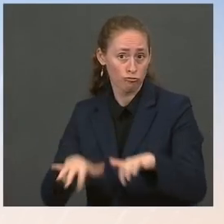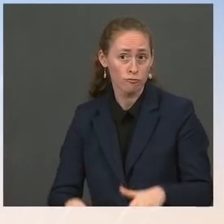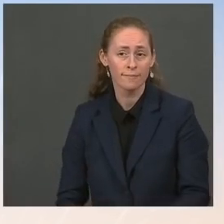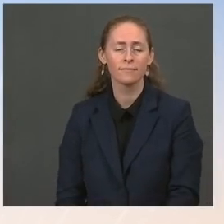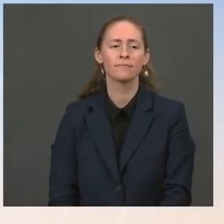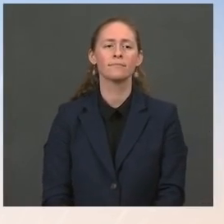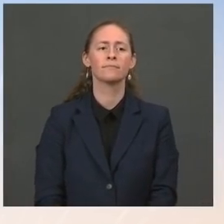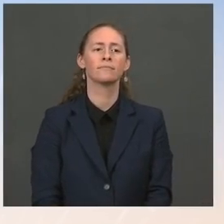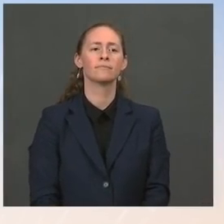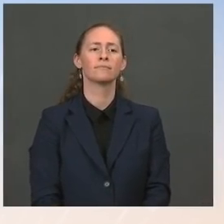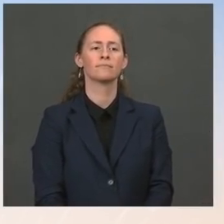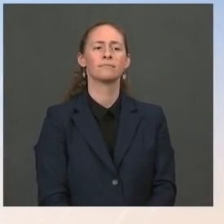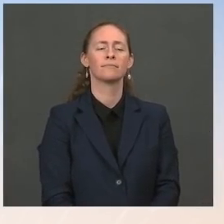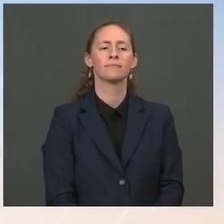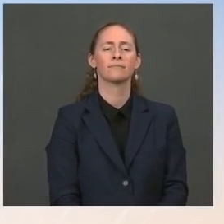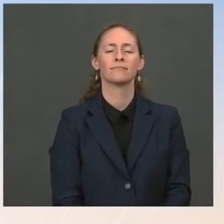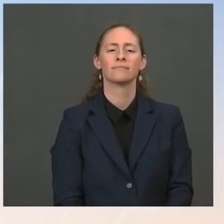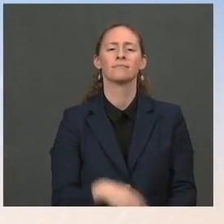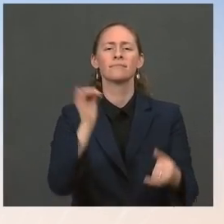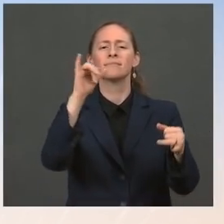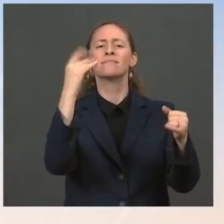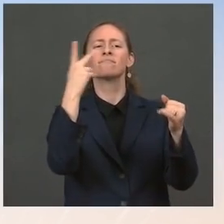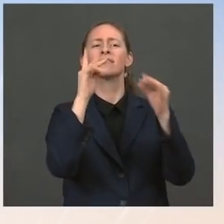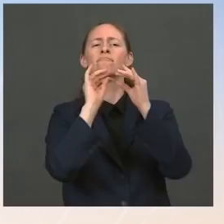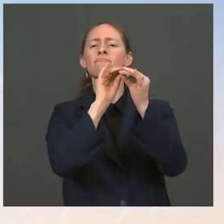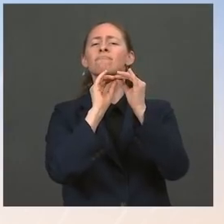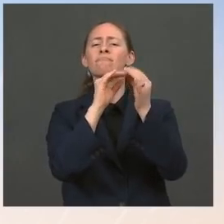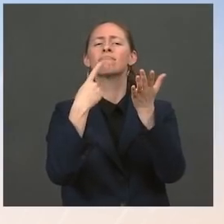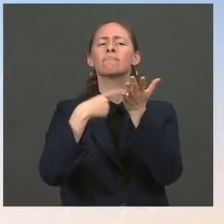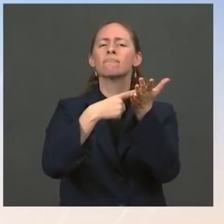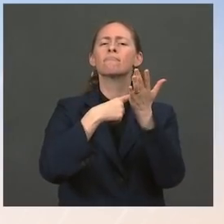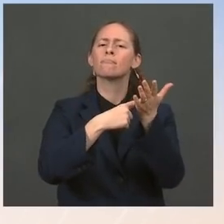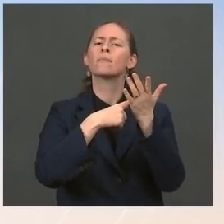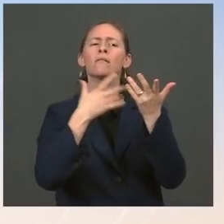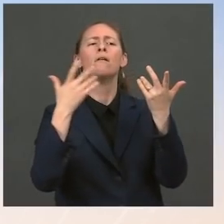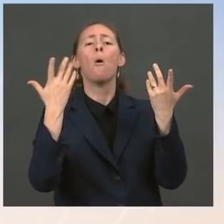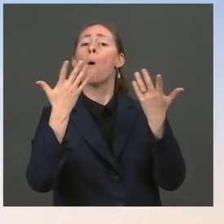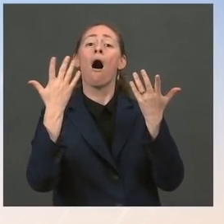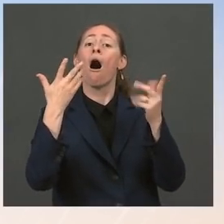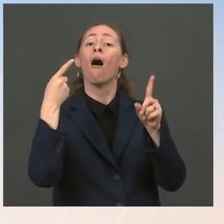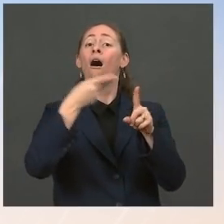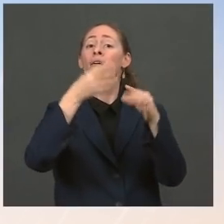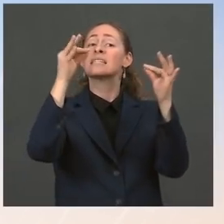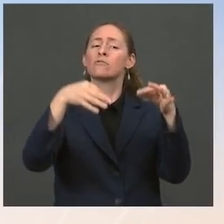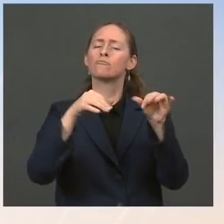was an agreement to continue dialogue at a very high level.